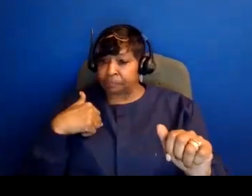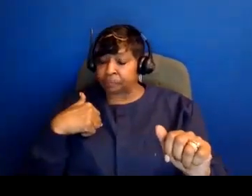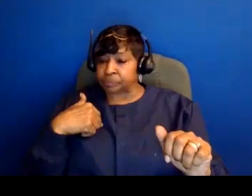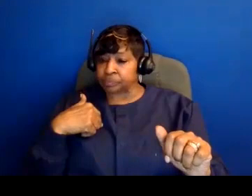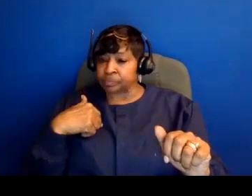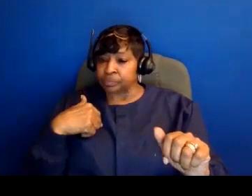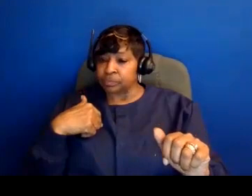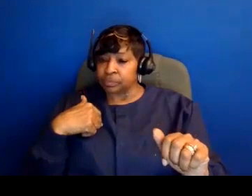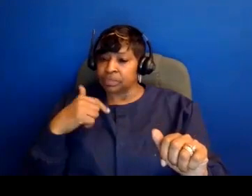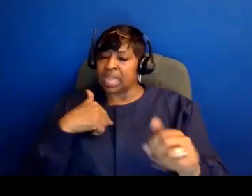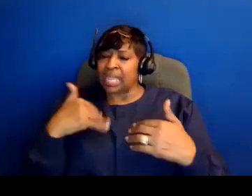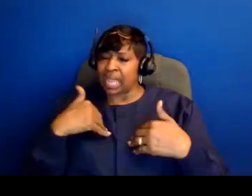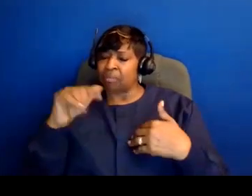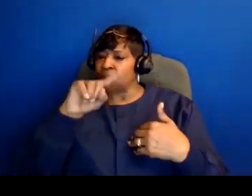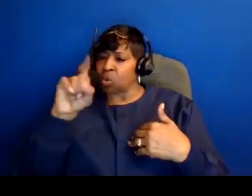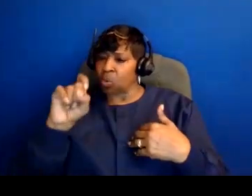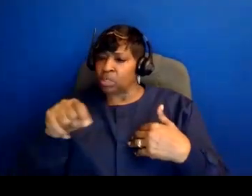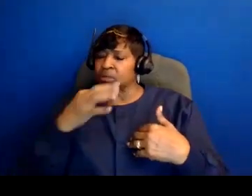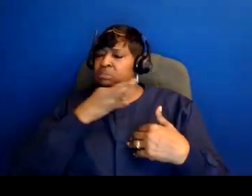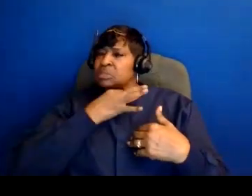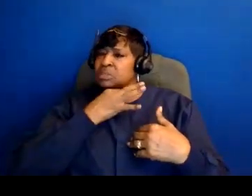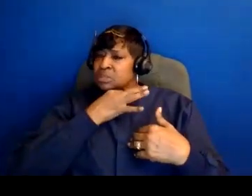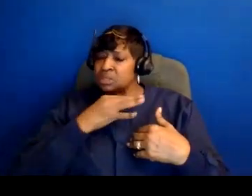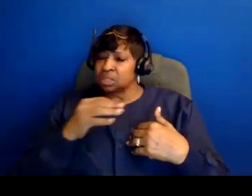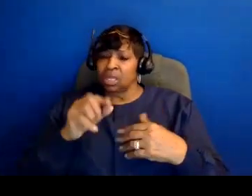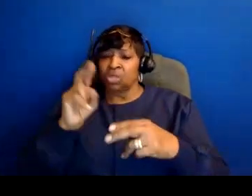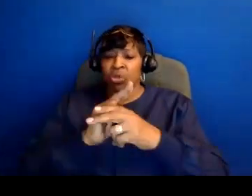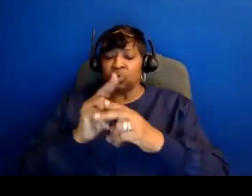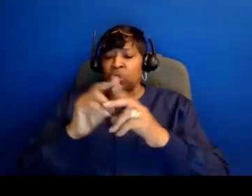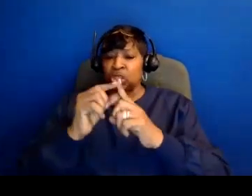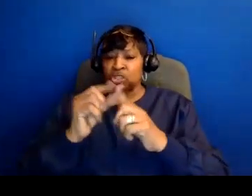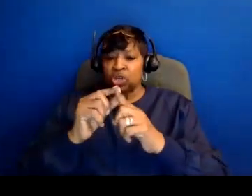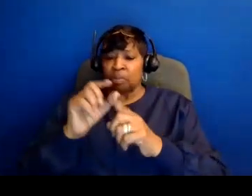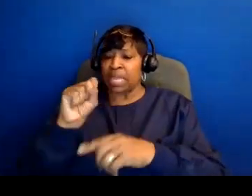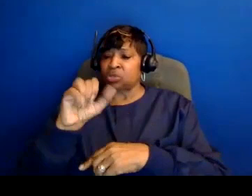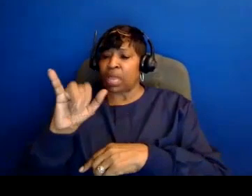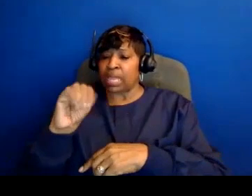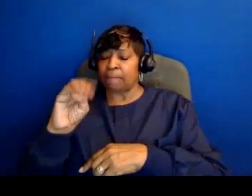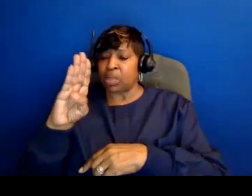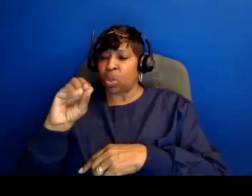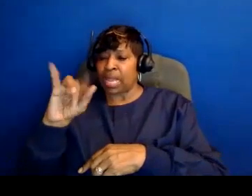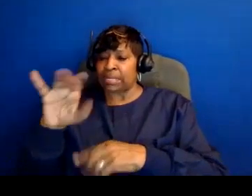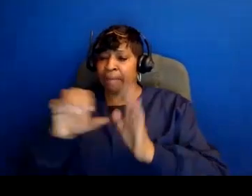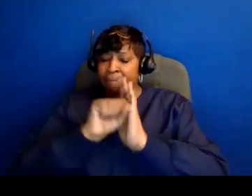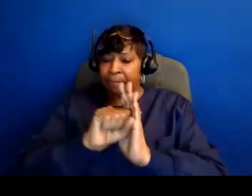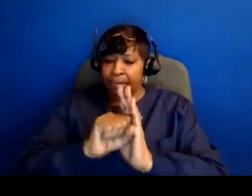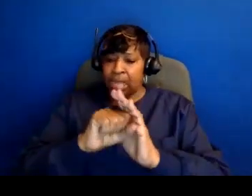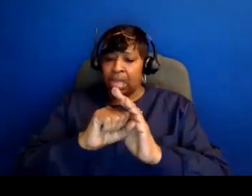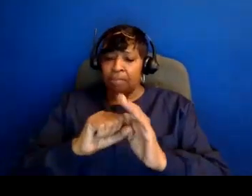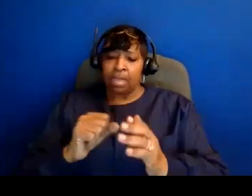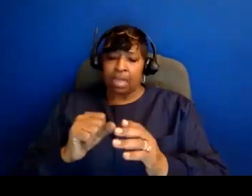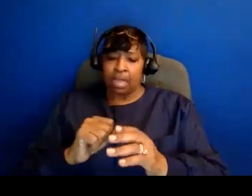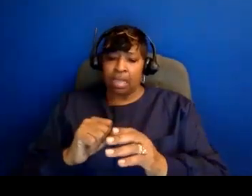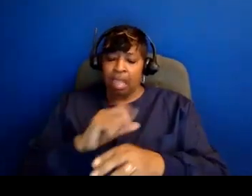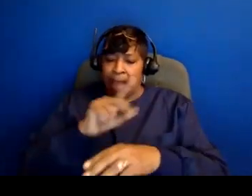lauravanpuymbrouck: I want to talk a little bit more about each of these styles, and how they look and what they mean. Does anybody have any questions right now?